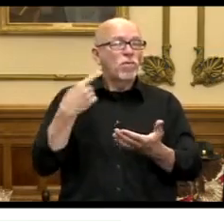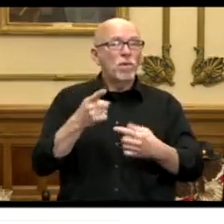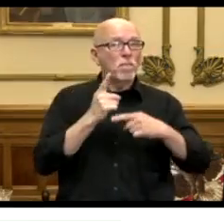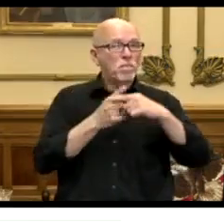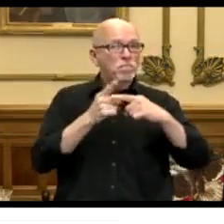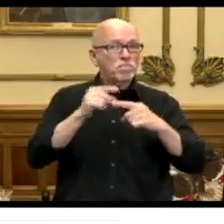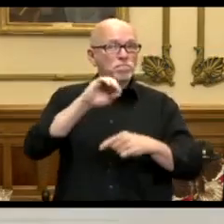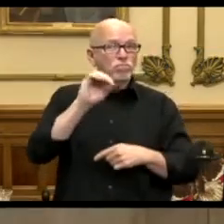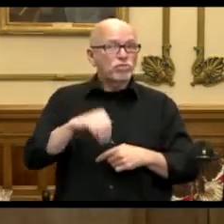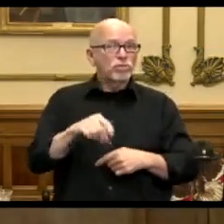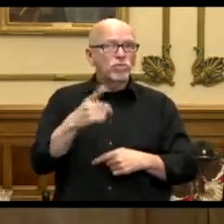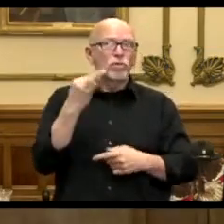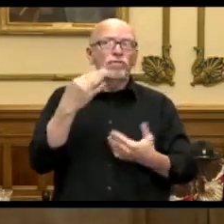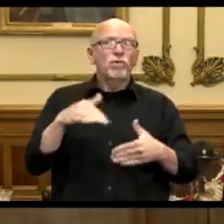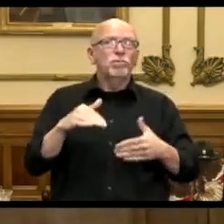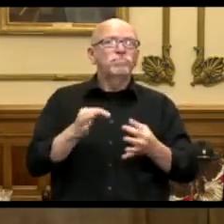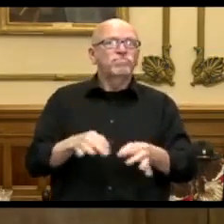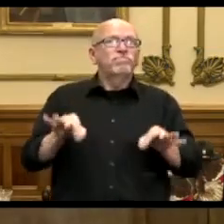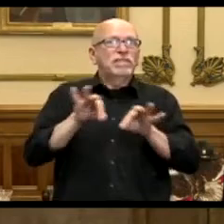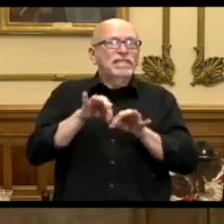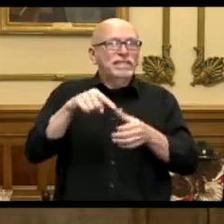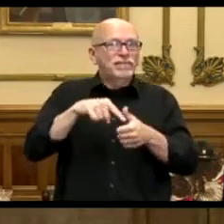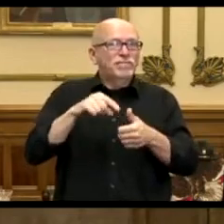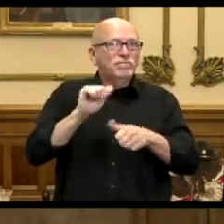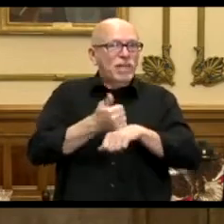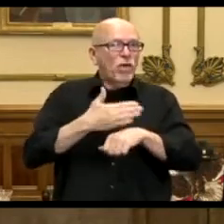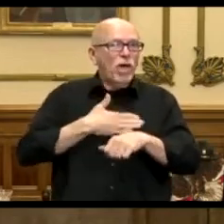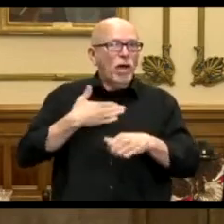rate is one of the key principles driving our decisions for the back on